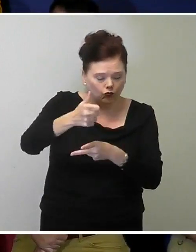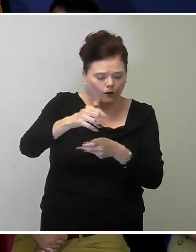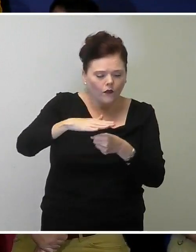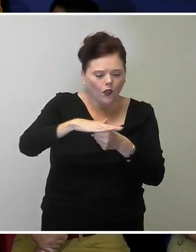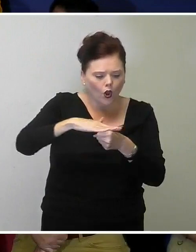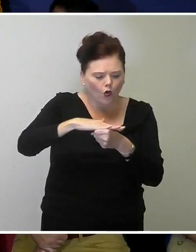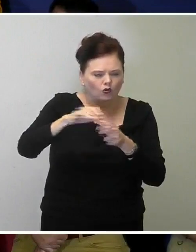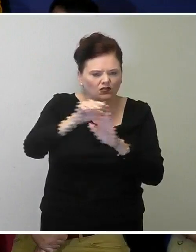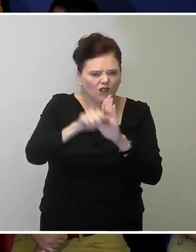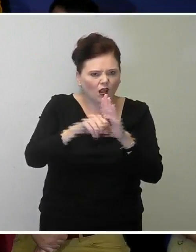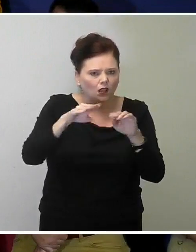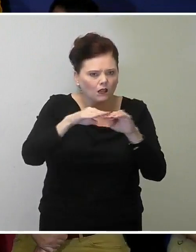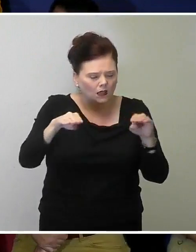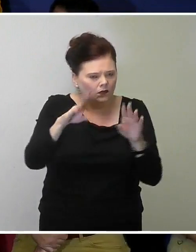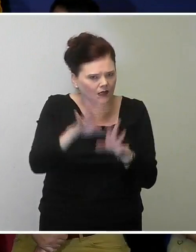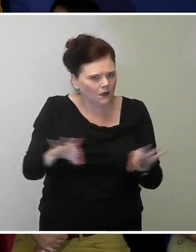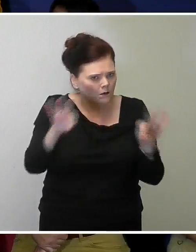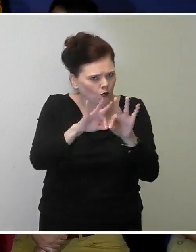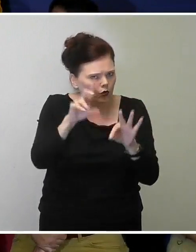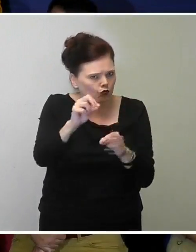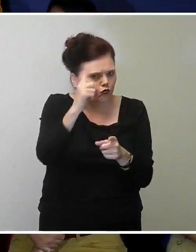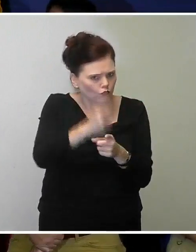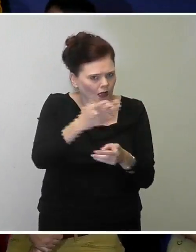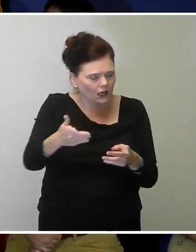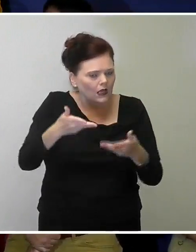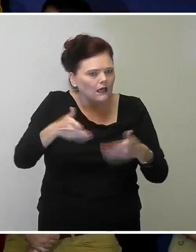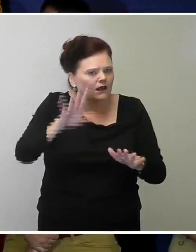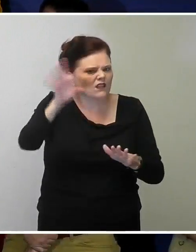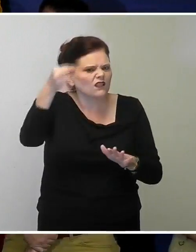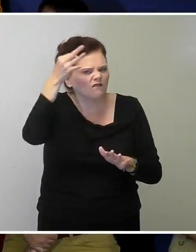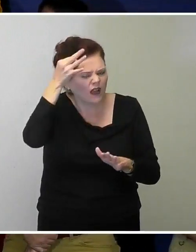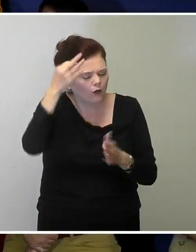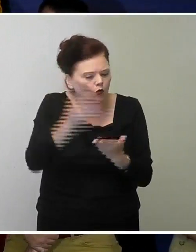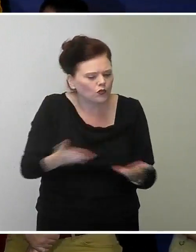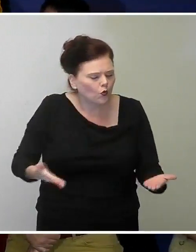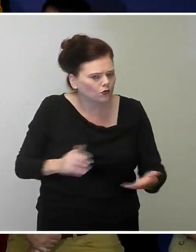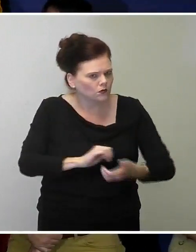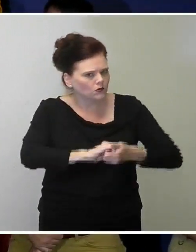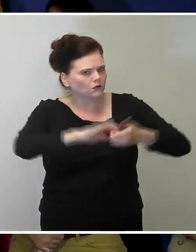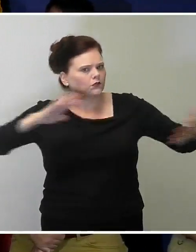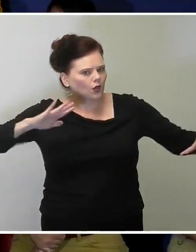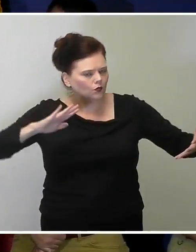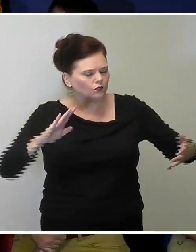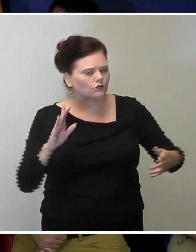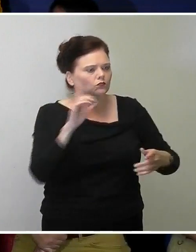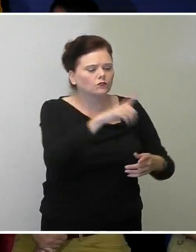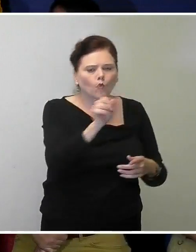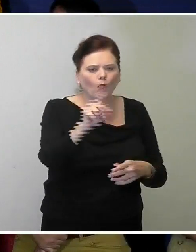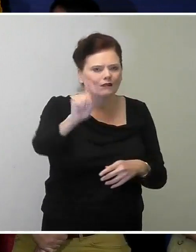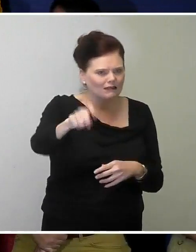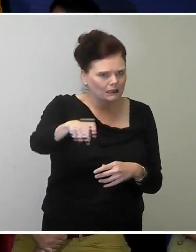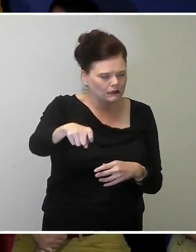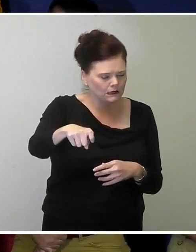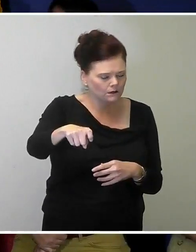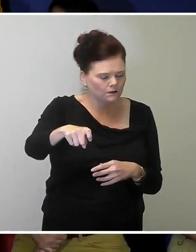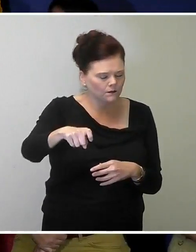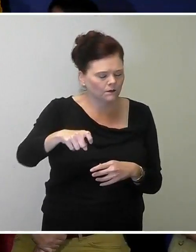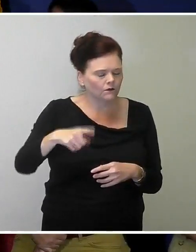MAJOR HURRICANE OF THIS MAGNITUDE, IF YOU CAN TAKE CARE OF YOURSELF, IT'S IMPERATIVE YOU DO THE RIGHT THING AND LET THE